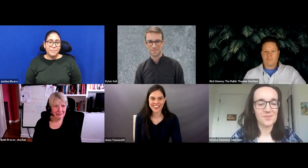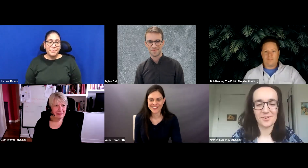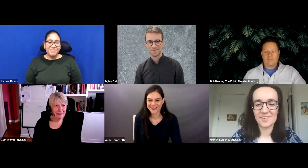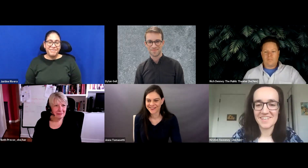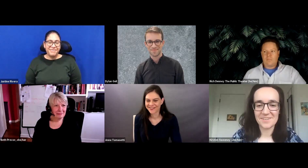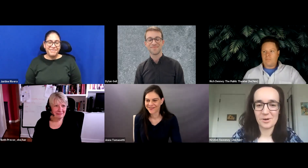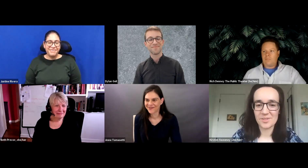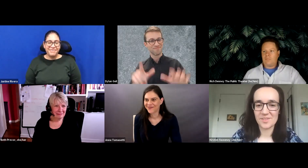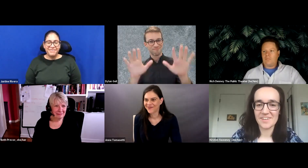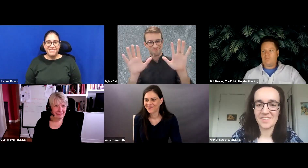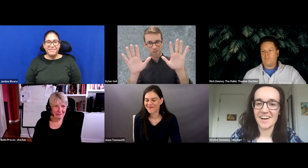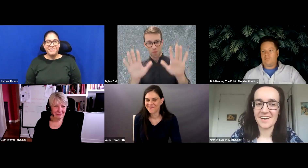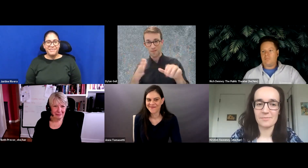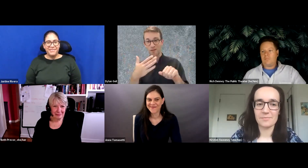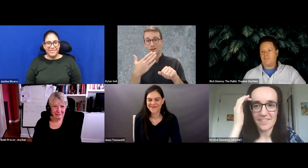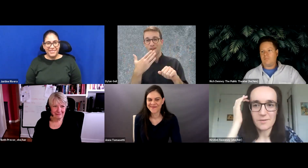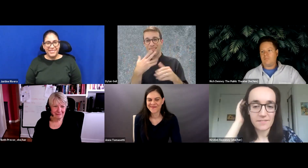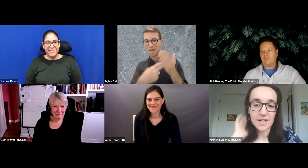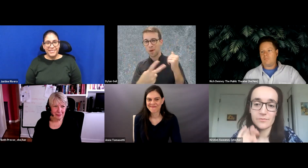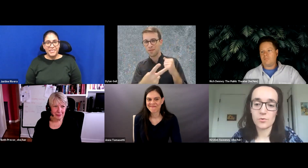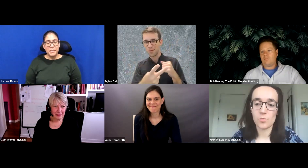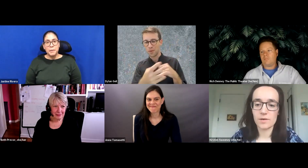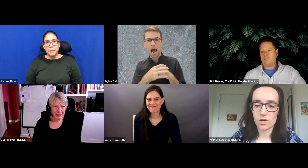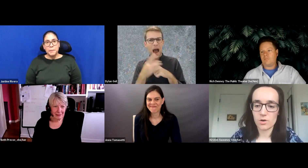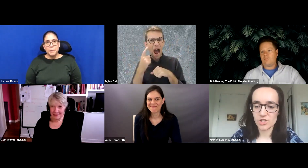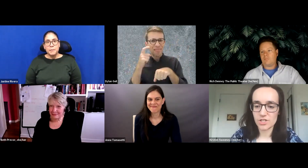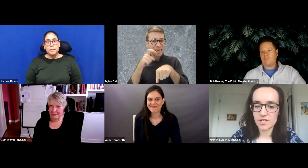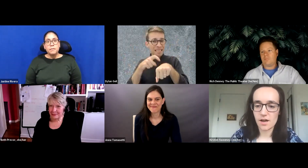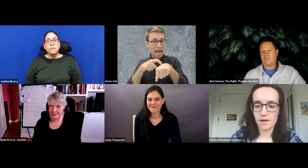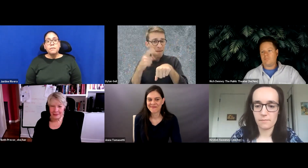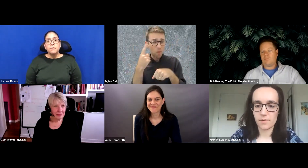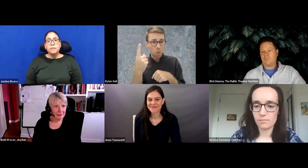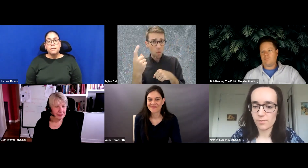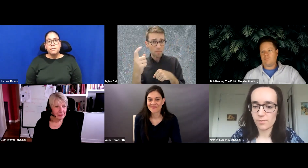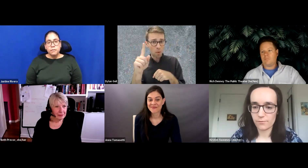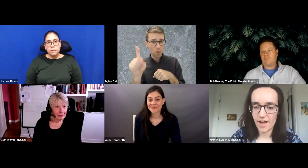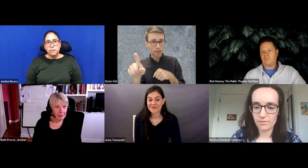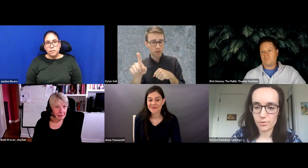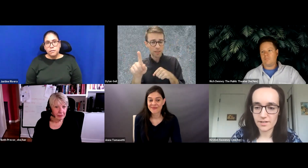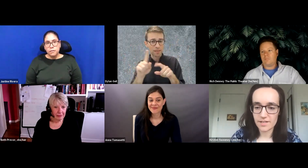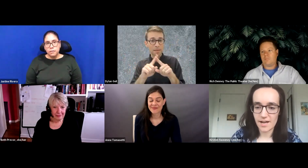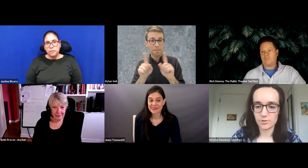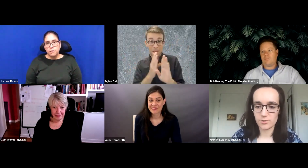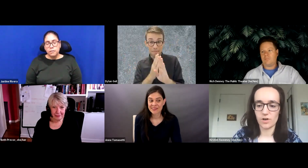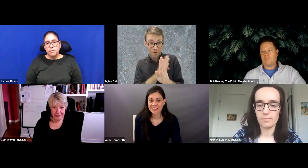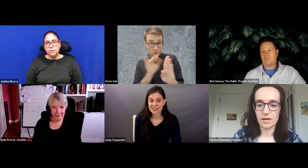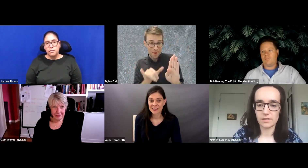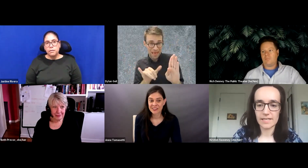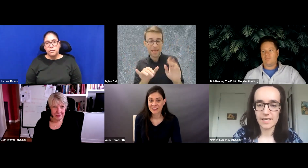Wonderful. Thank you both. I think we'll have time for one more question. Before that, quickly, I'm just dropping a